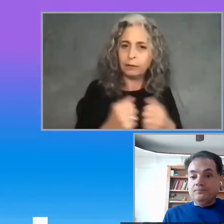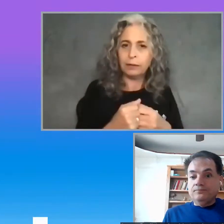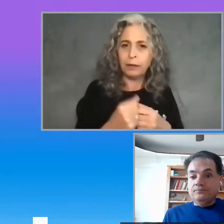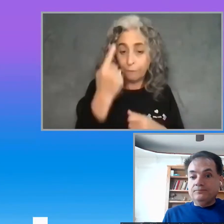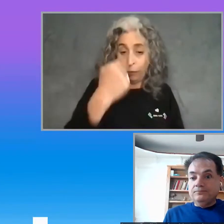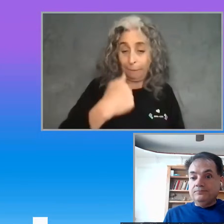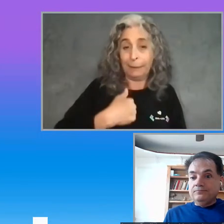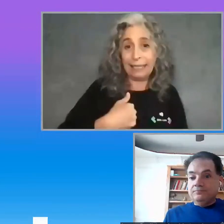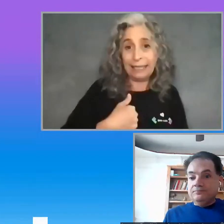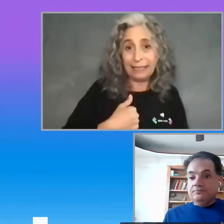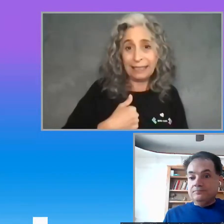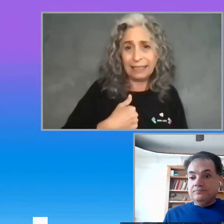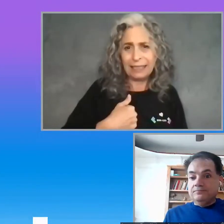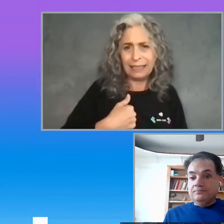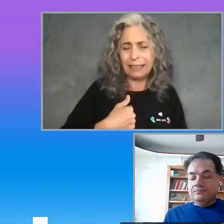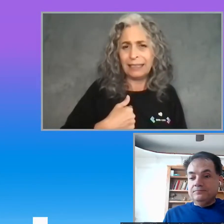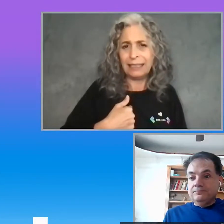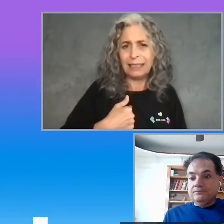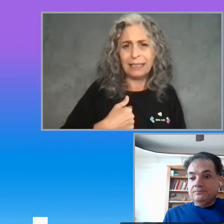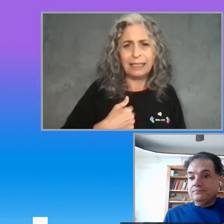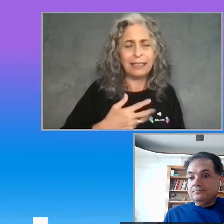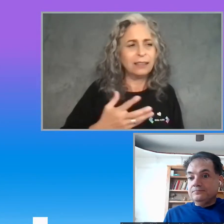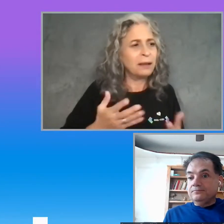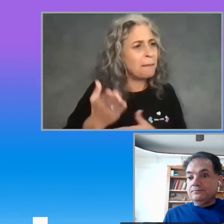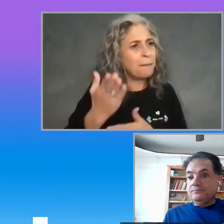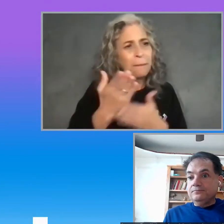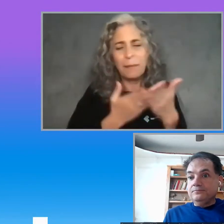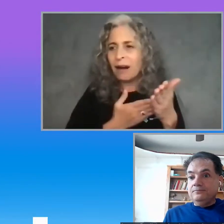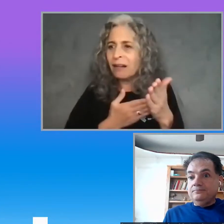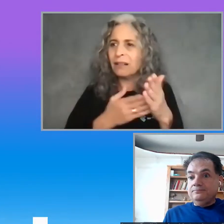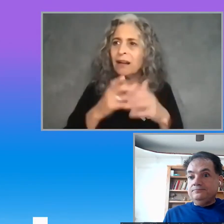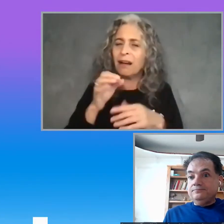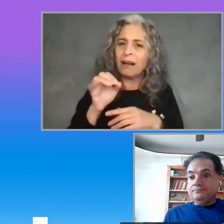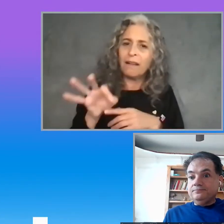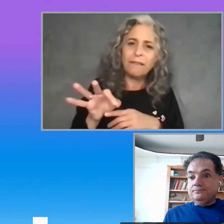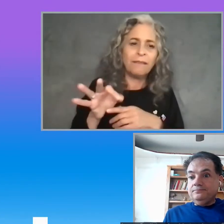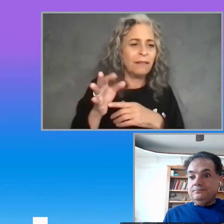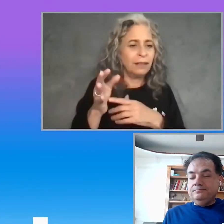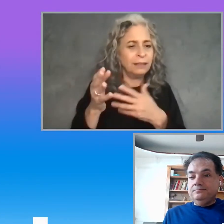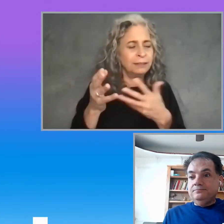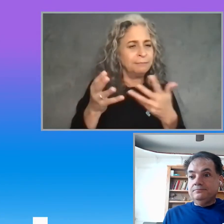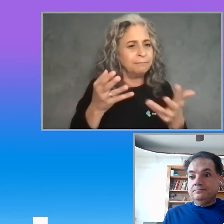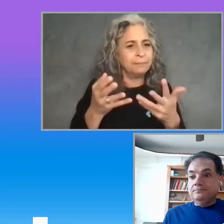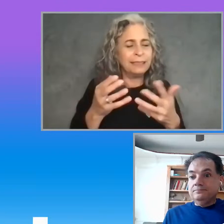me, it's been kind of part of